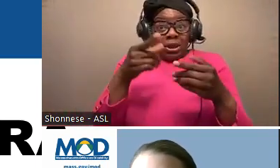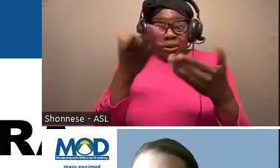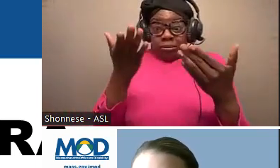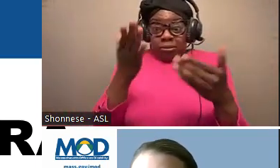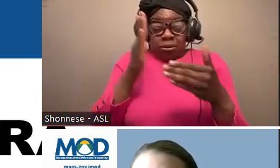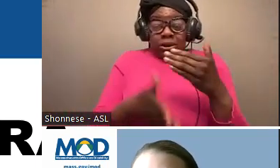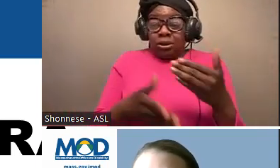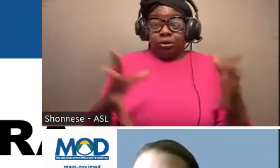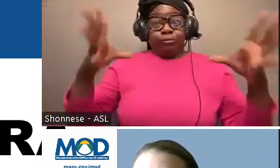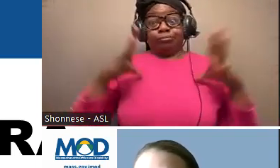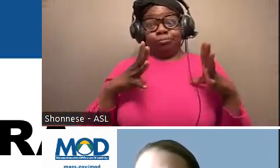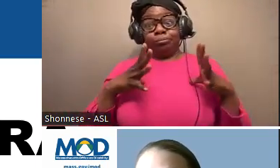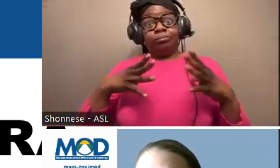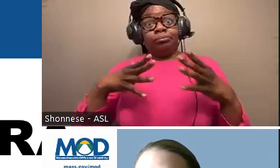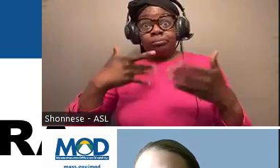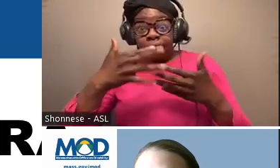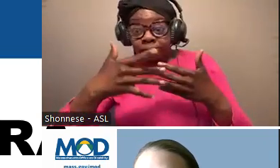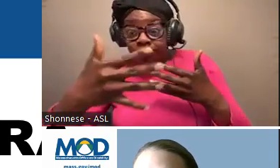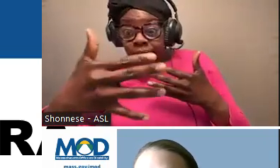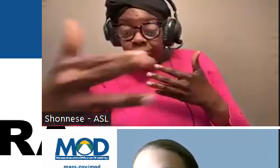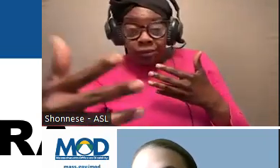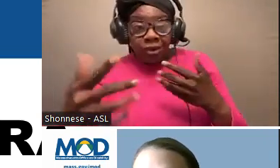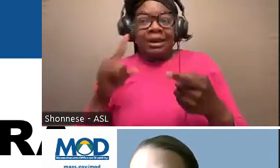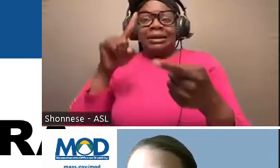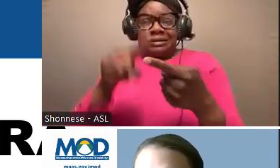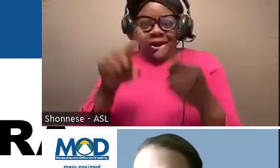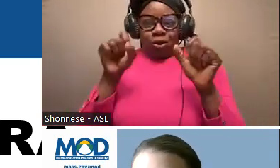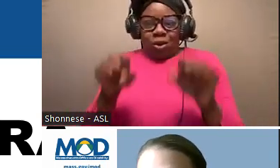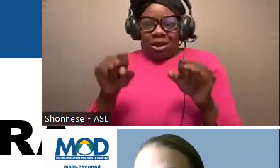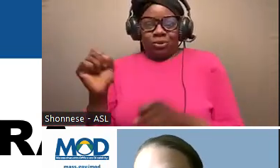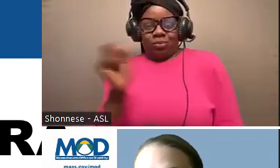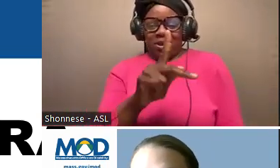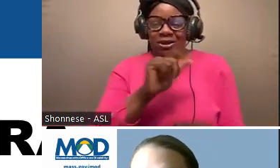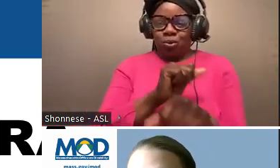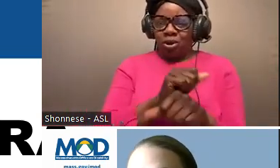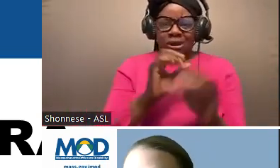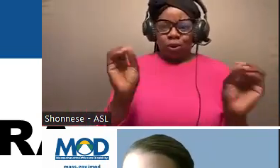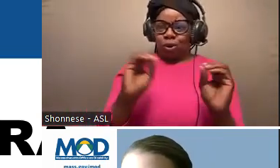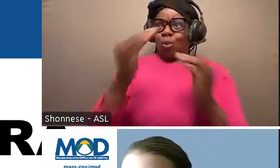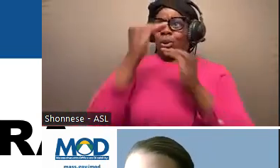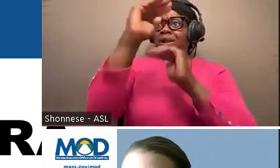able to come back, is you know, that doesn't have that parameter and there isn't that sort